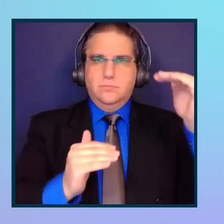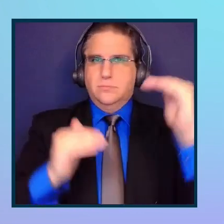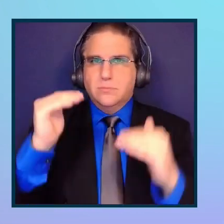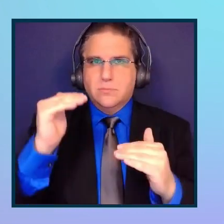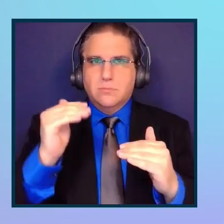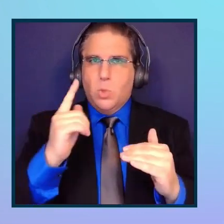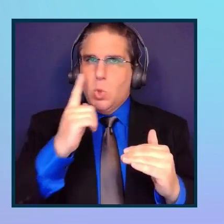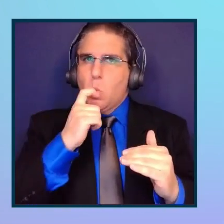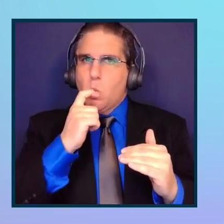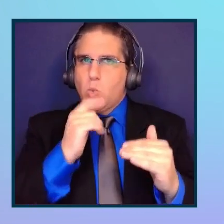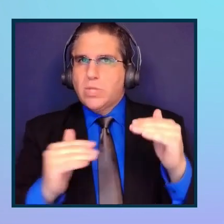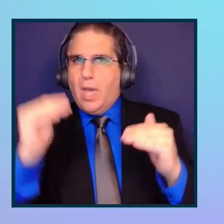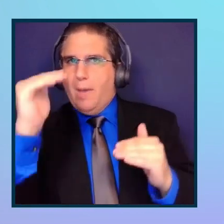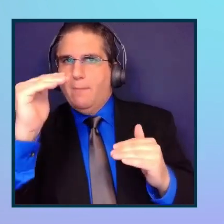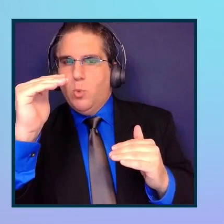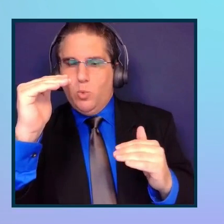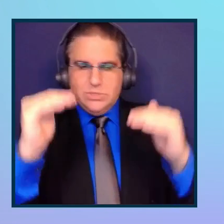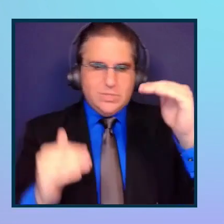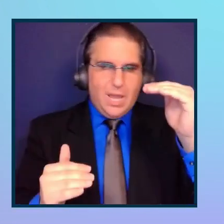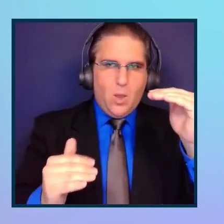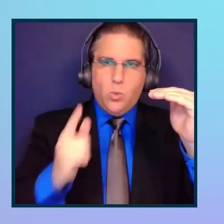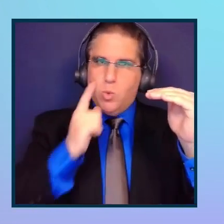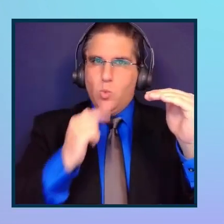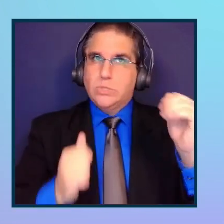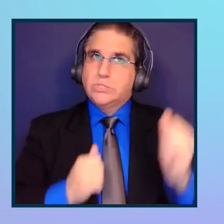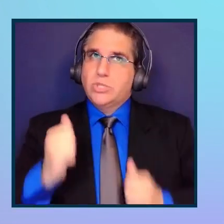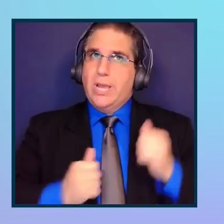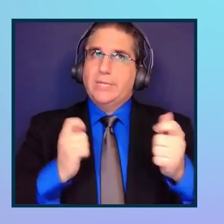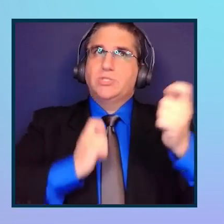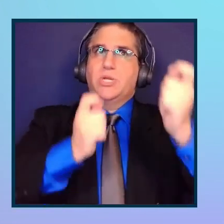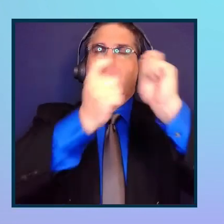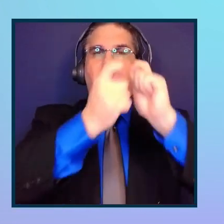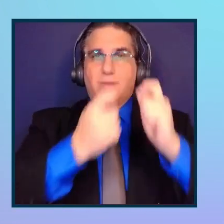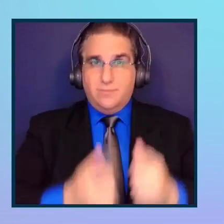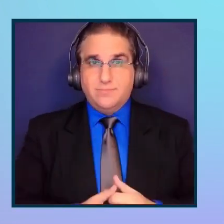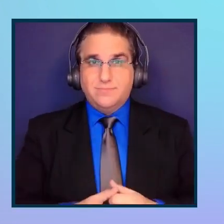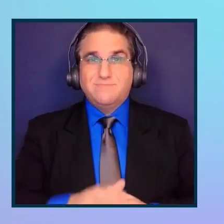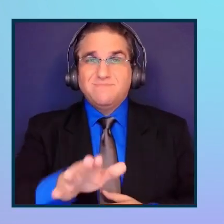And the other part is my dog Baxter. My dog Baxter gets along great with everybody,